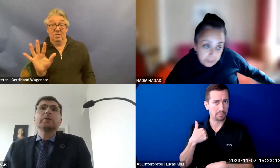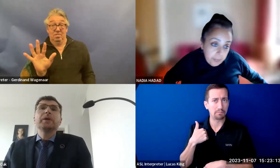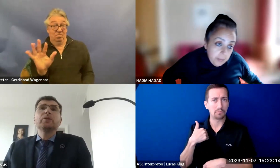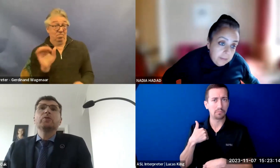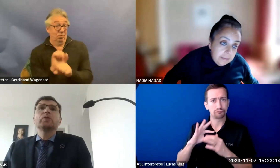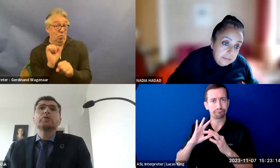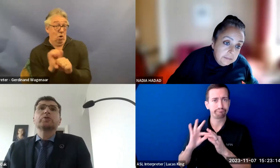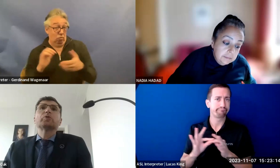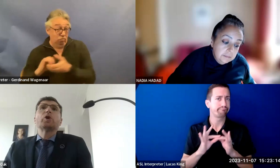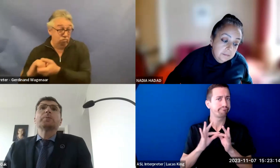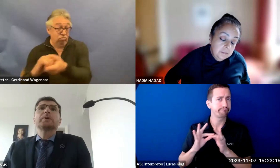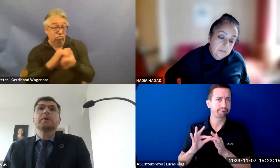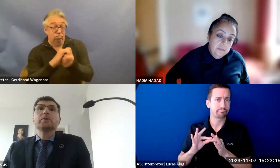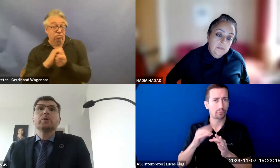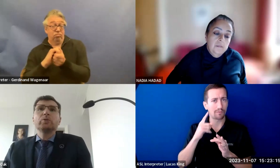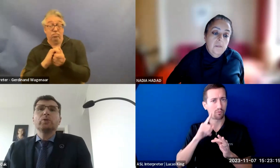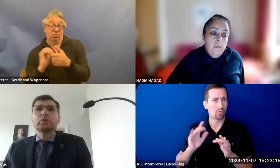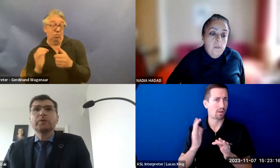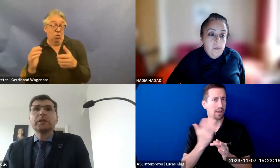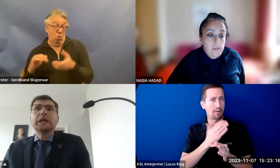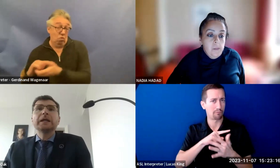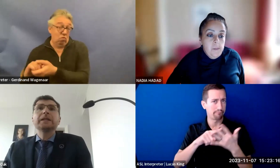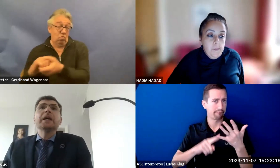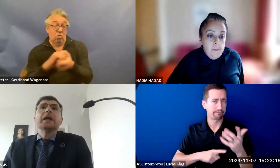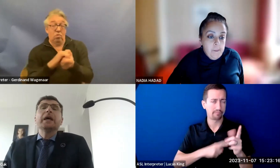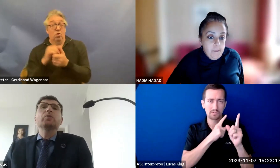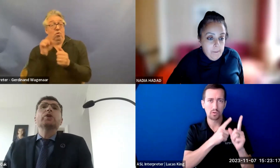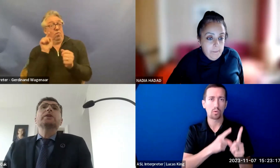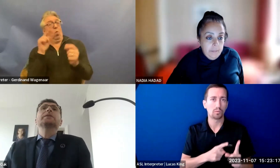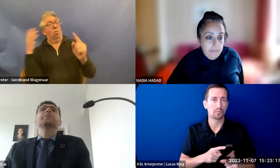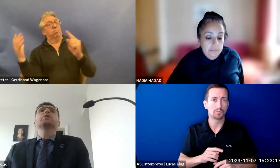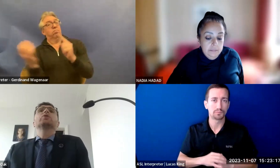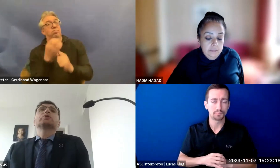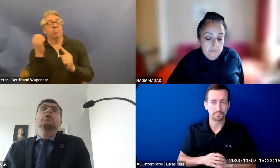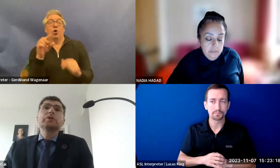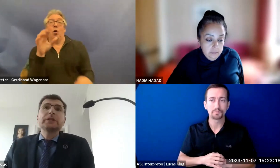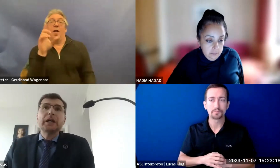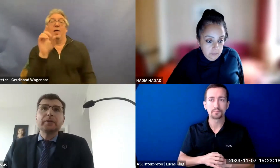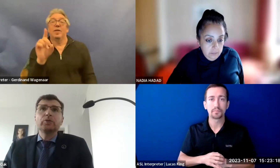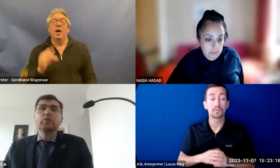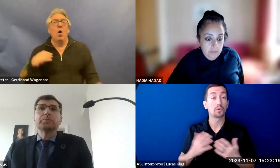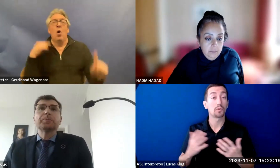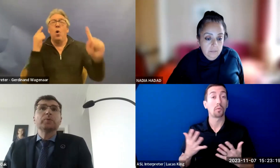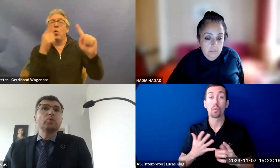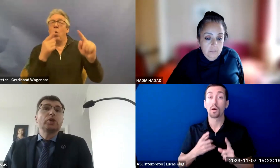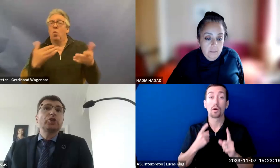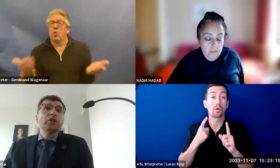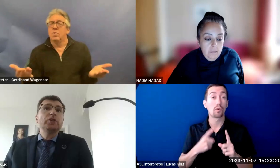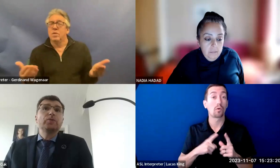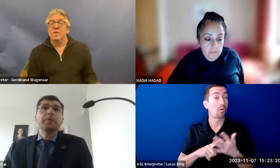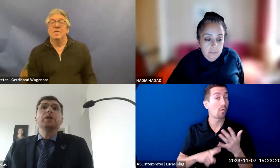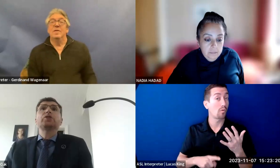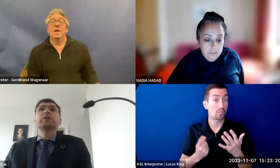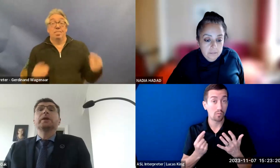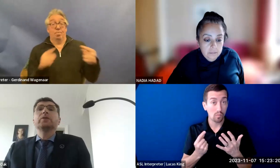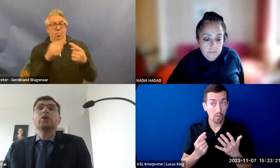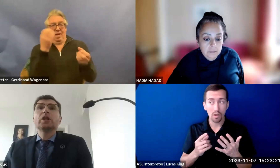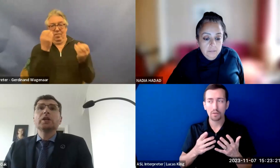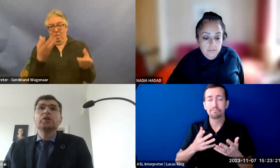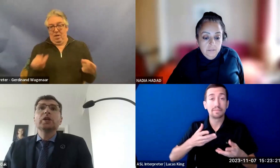on the main goals of GLAD Network. What are our goals? To exchange information and knowledge,